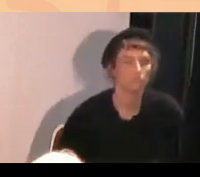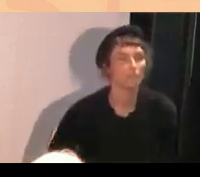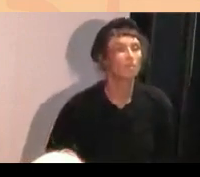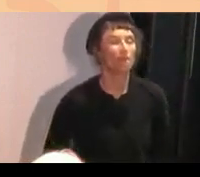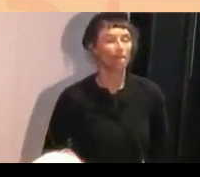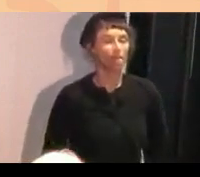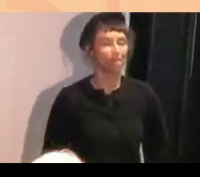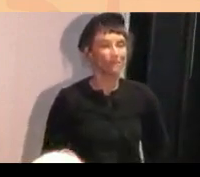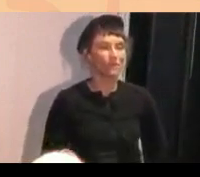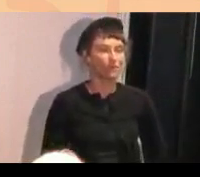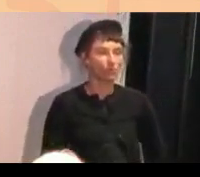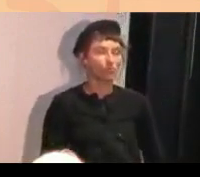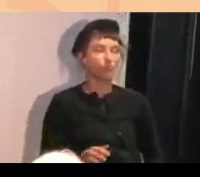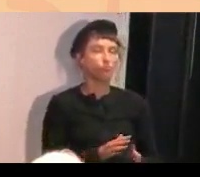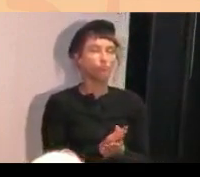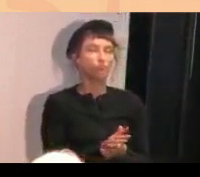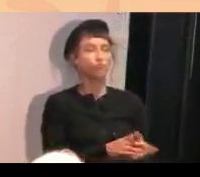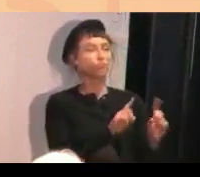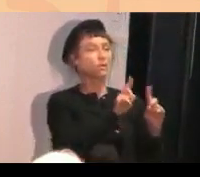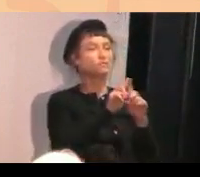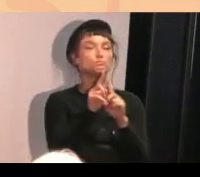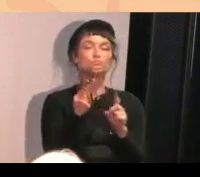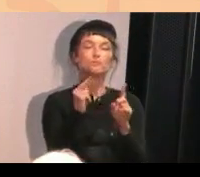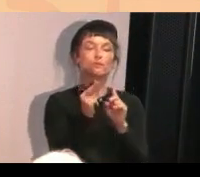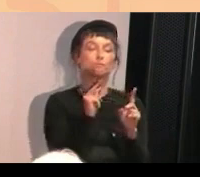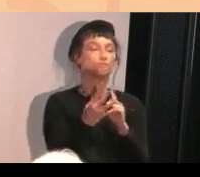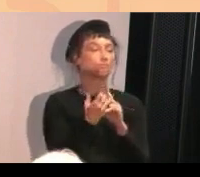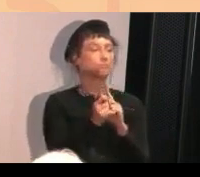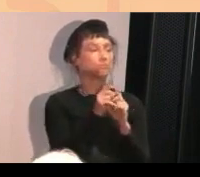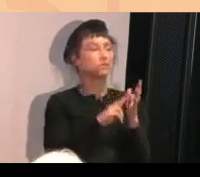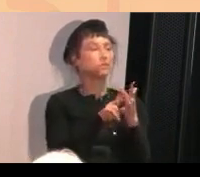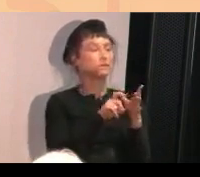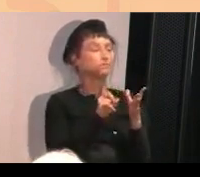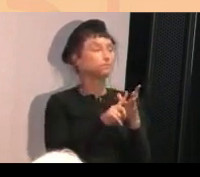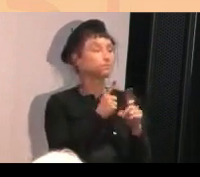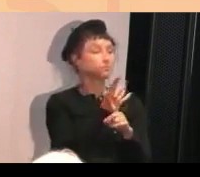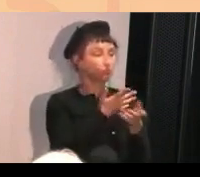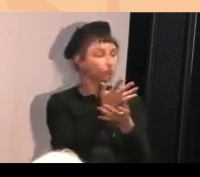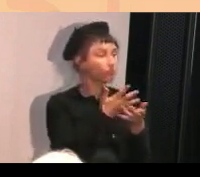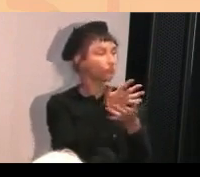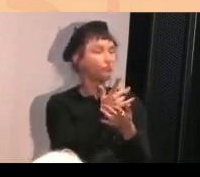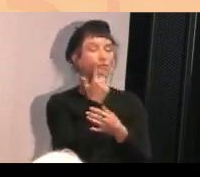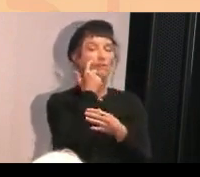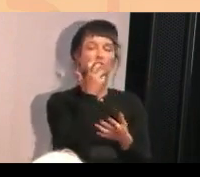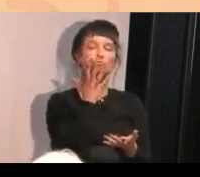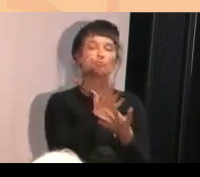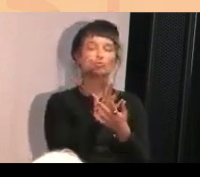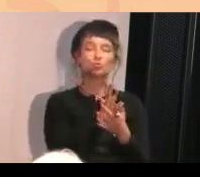despite these different views the NIACA consultation found substantial agreement that